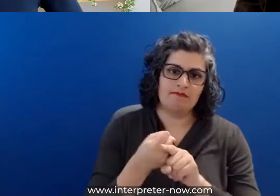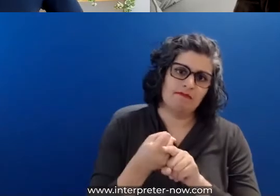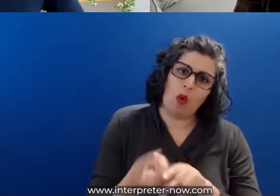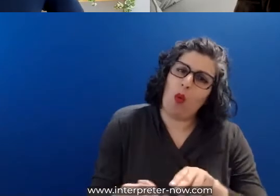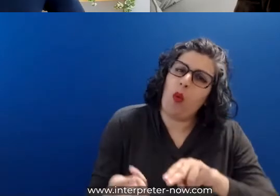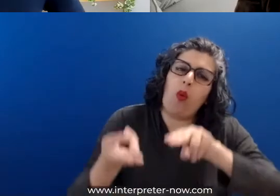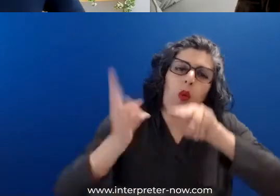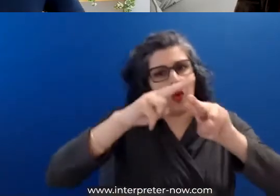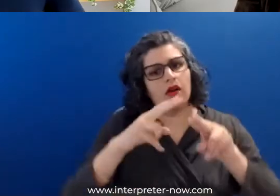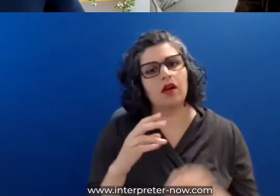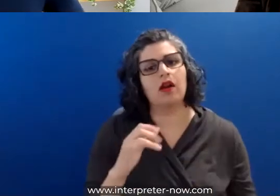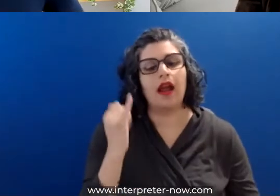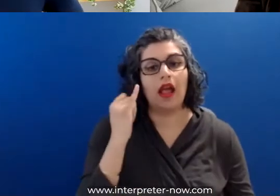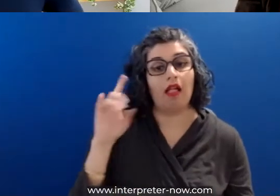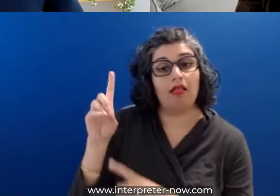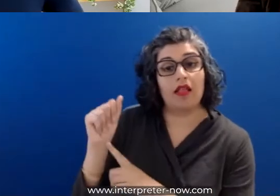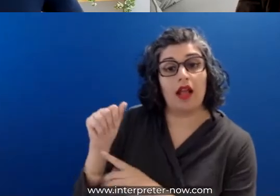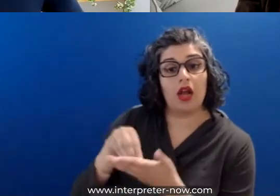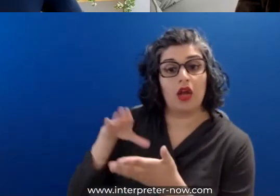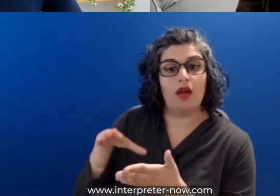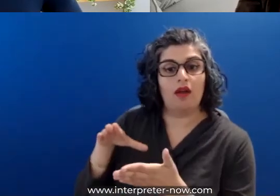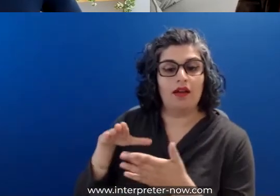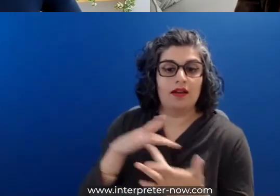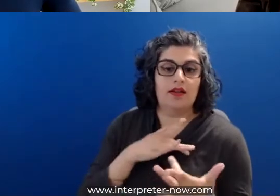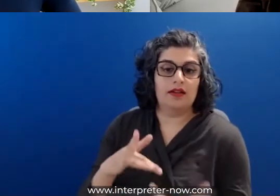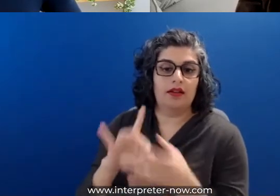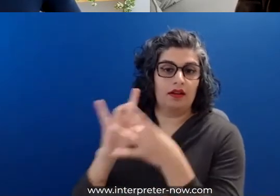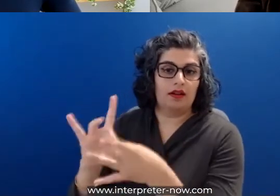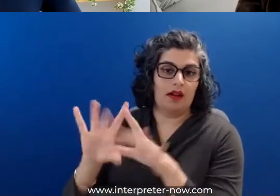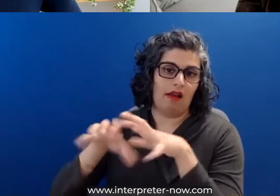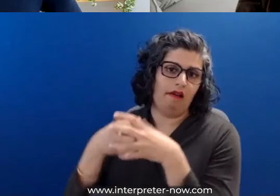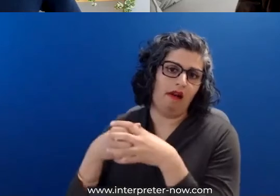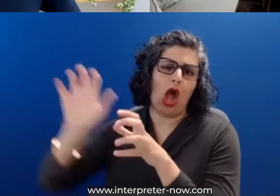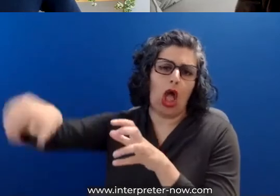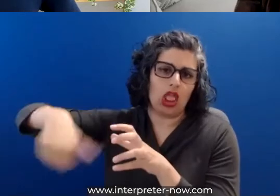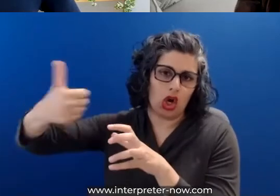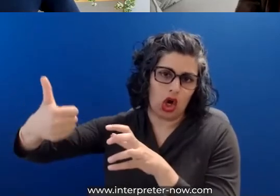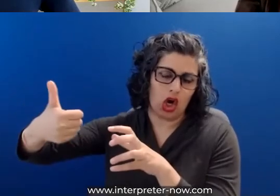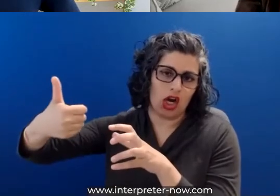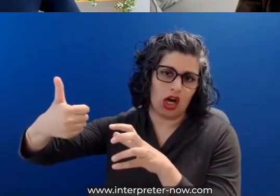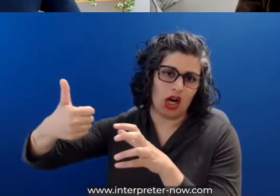by the fact of disabled students belonging to a whole host of other groups, both marginalized